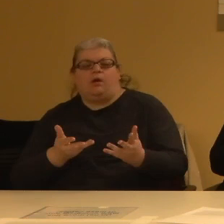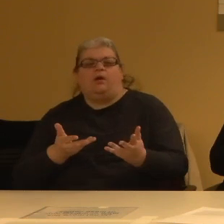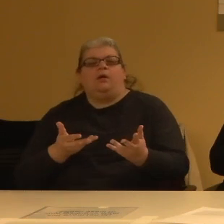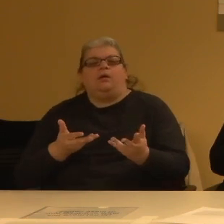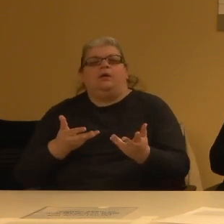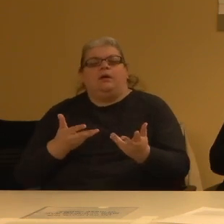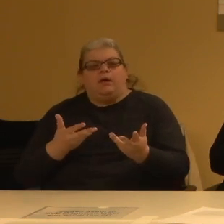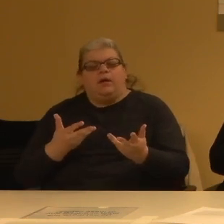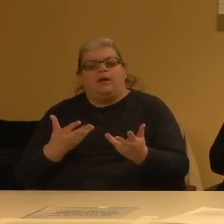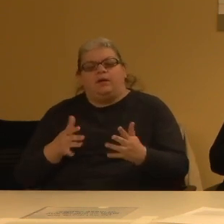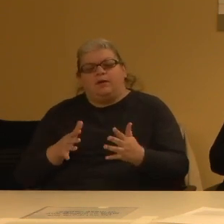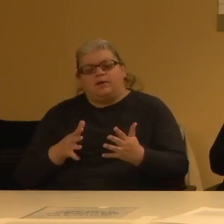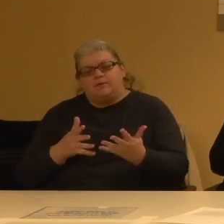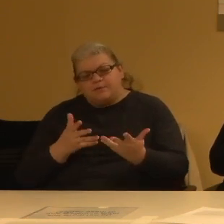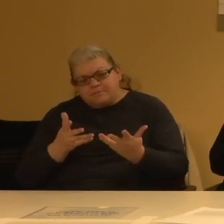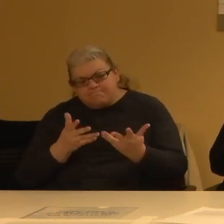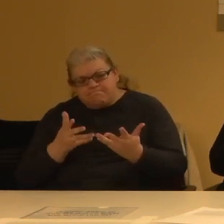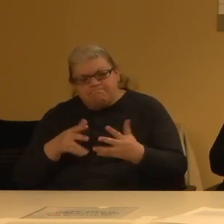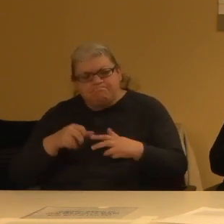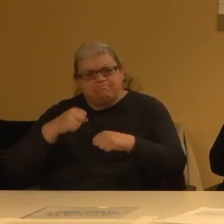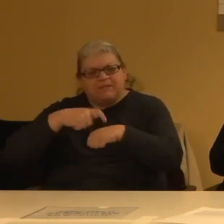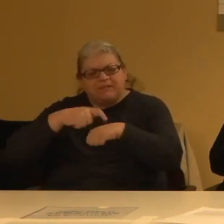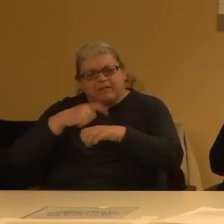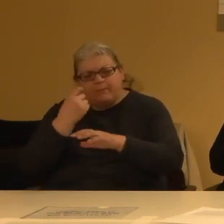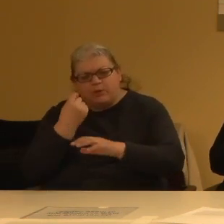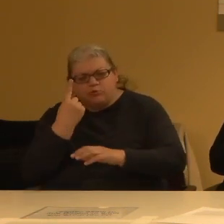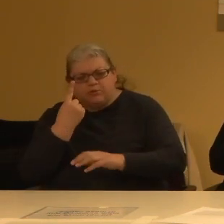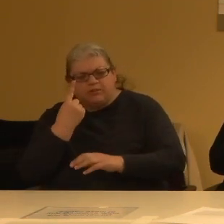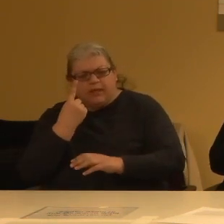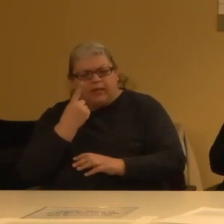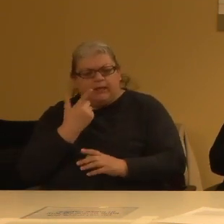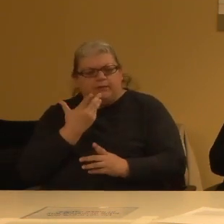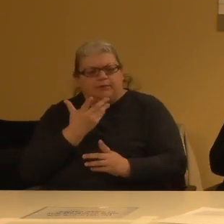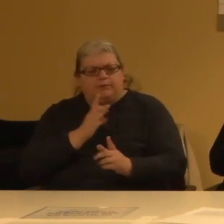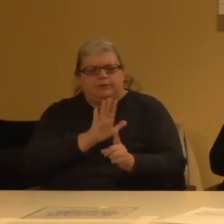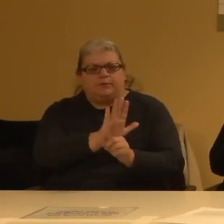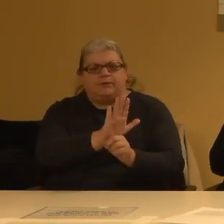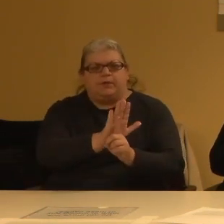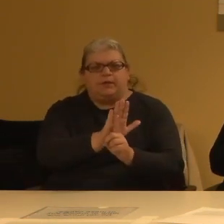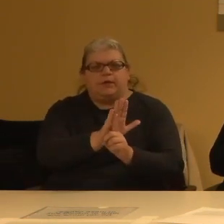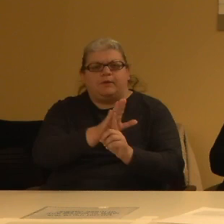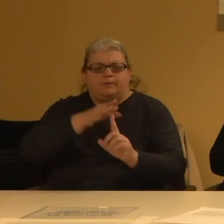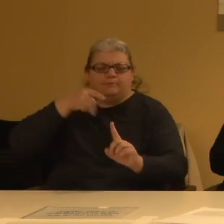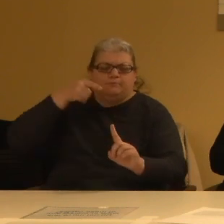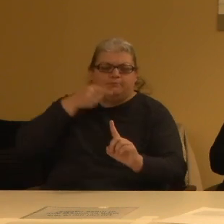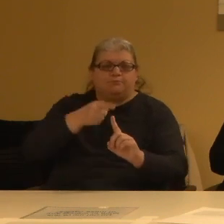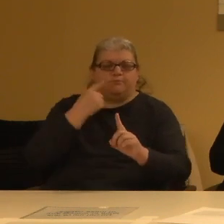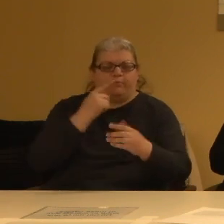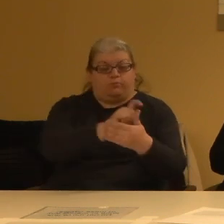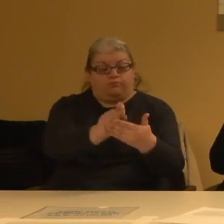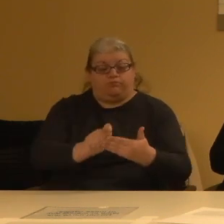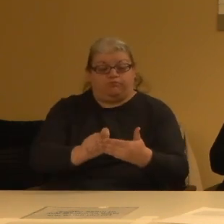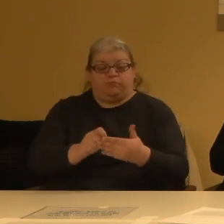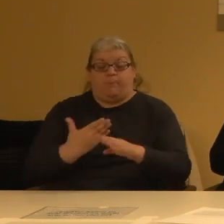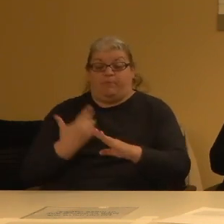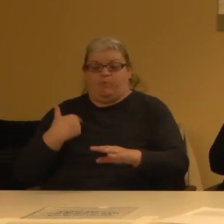fundamentally what they're trying to do with a piece, before you start stepping in and trying to change a piece.